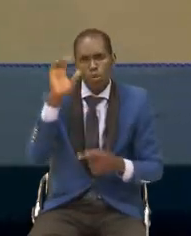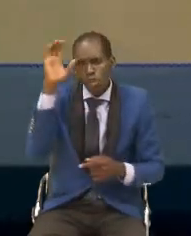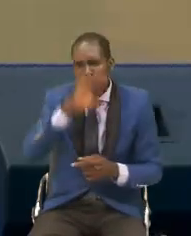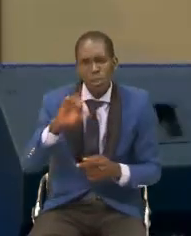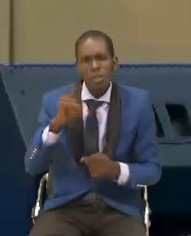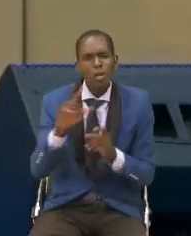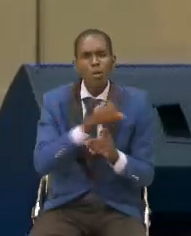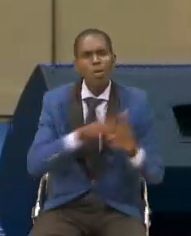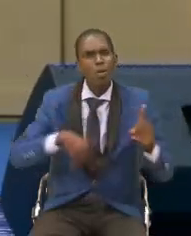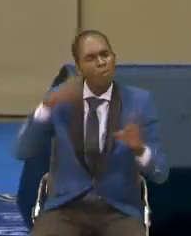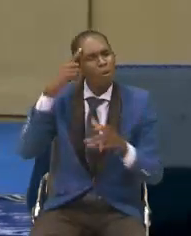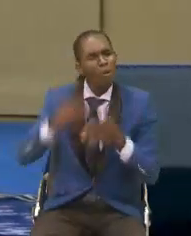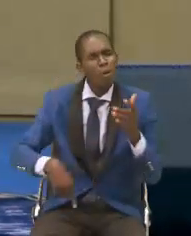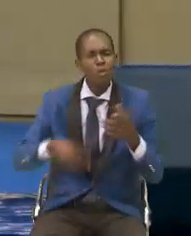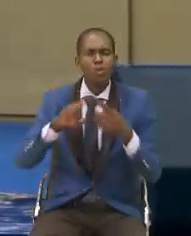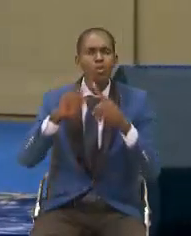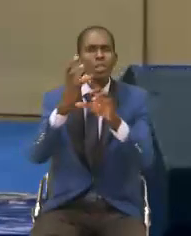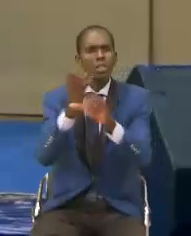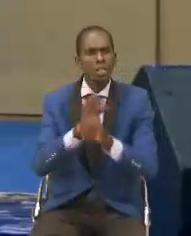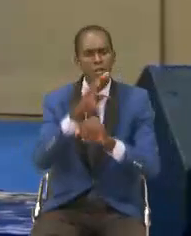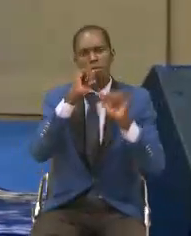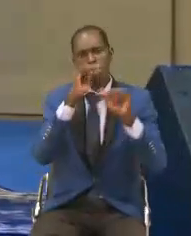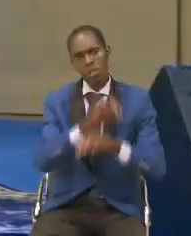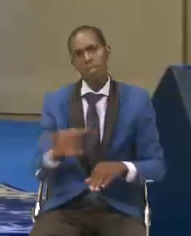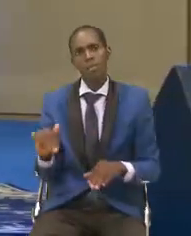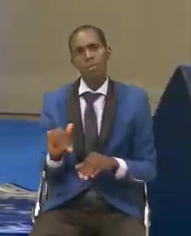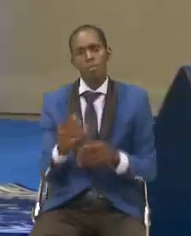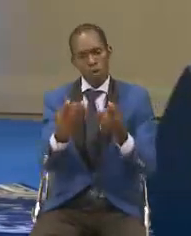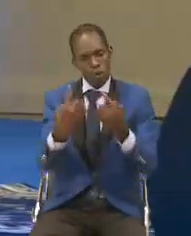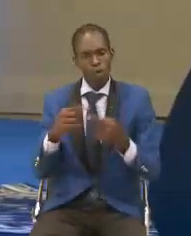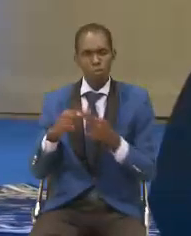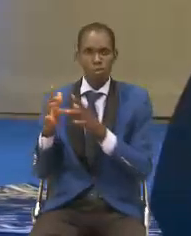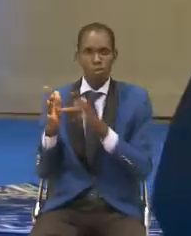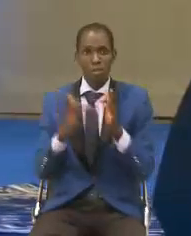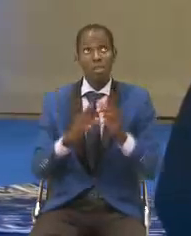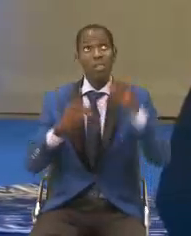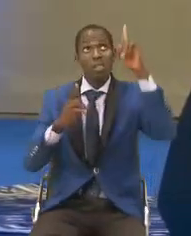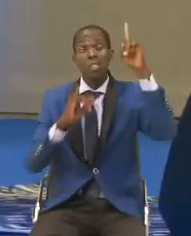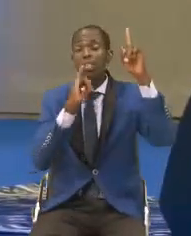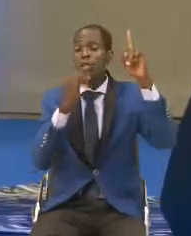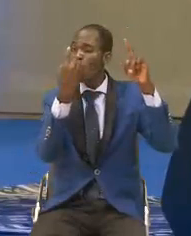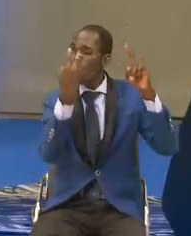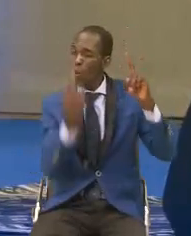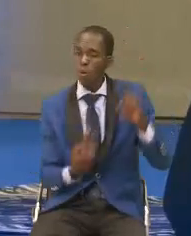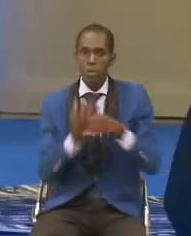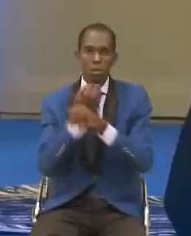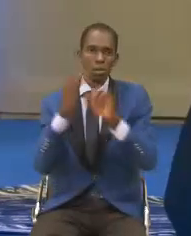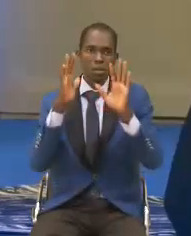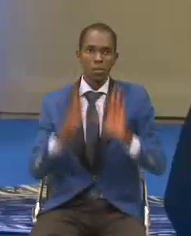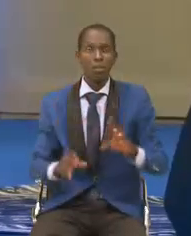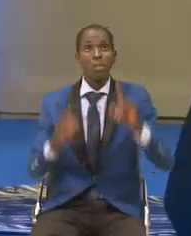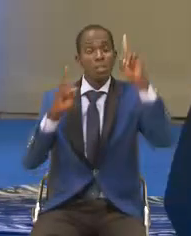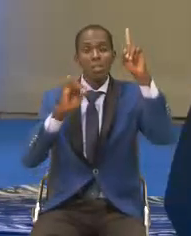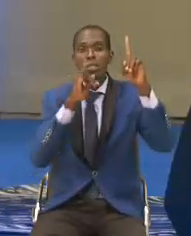to jesus how do you seek the lord so you can get the blessing you come to jesus is the only savior